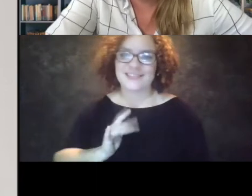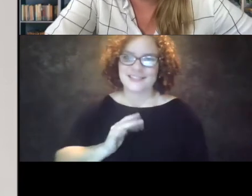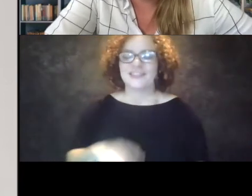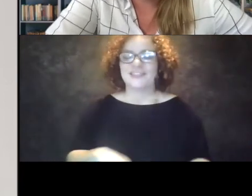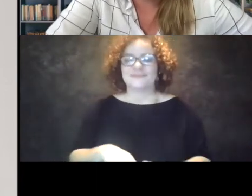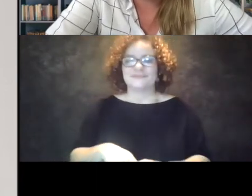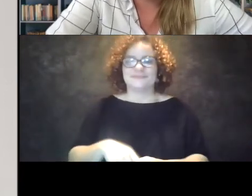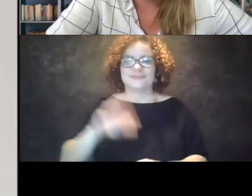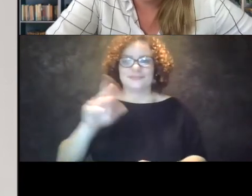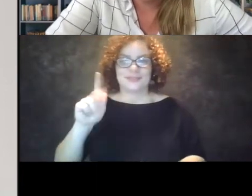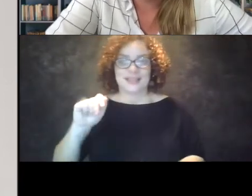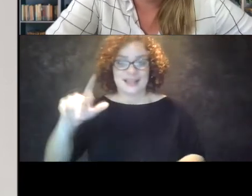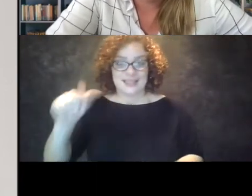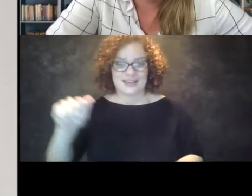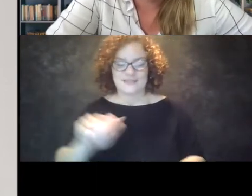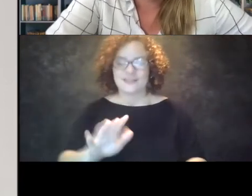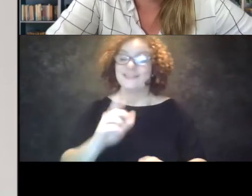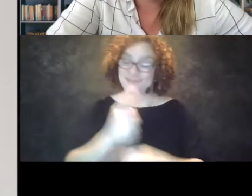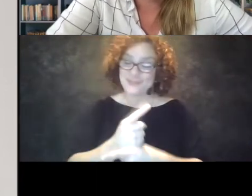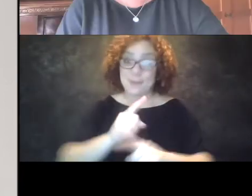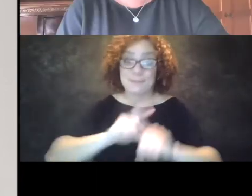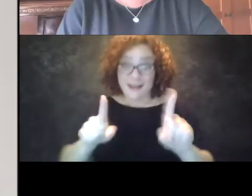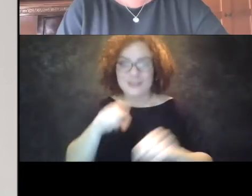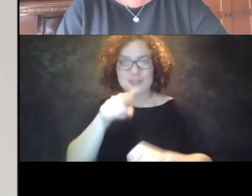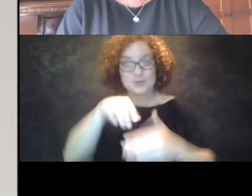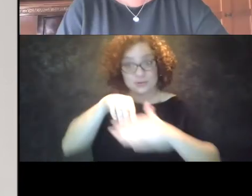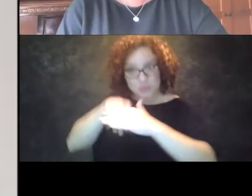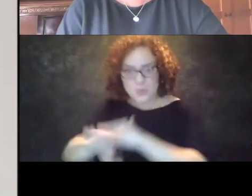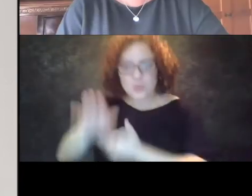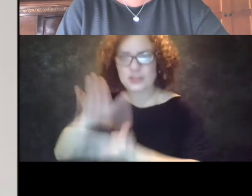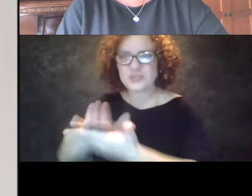because then they probably won't, won't accept it as much as you